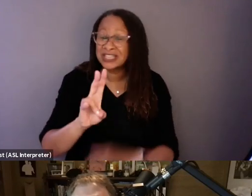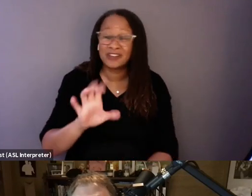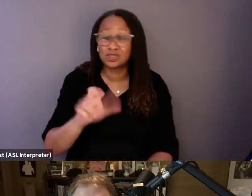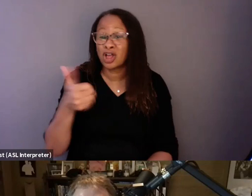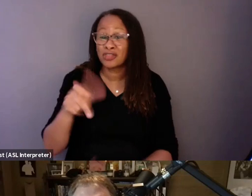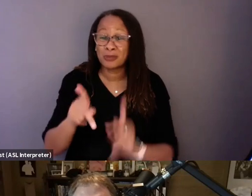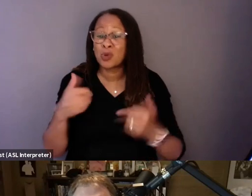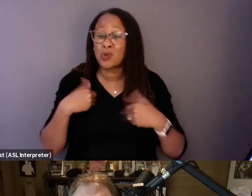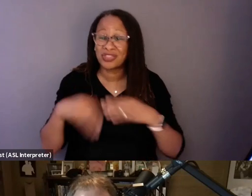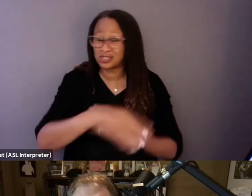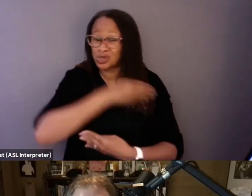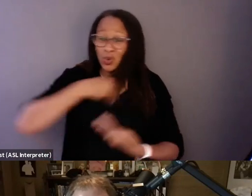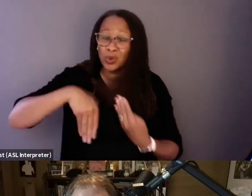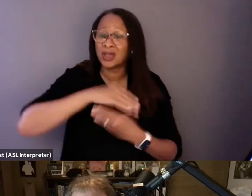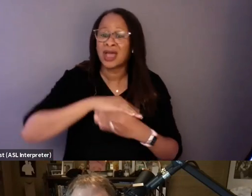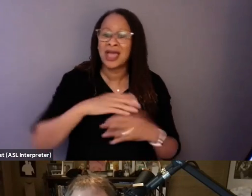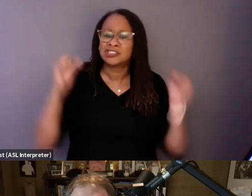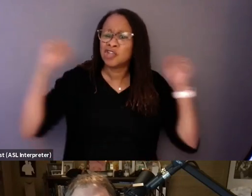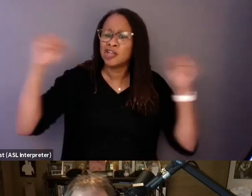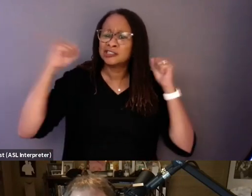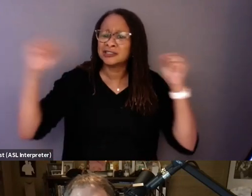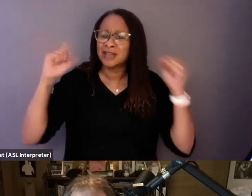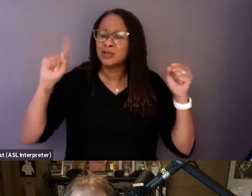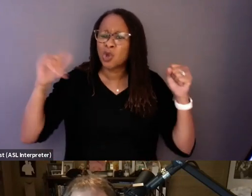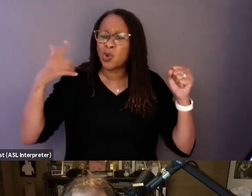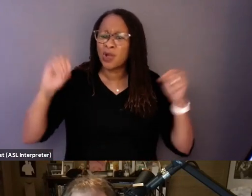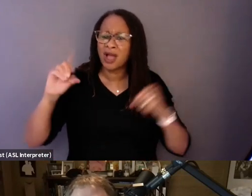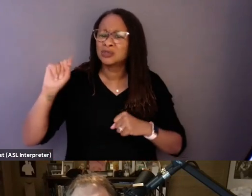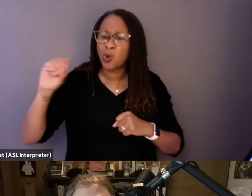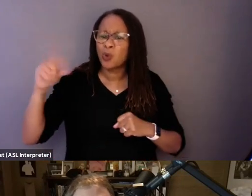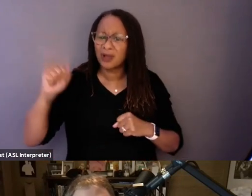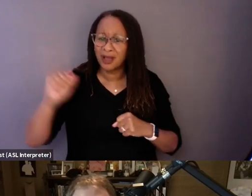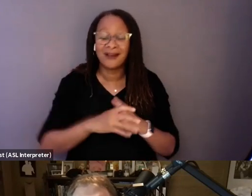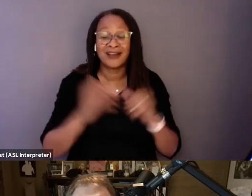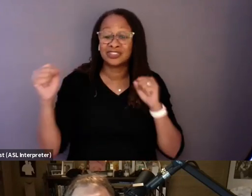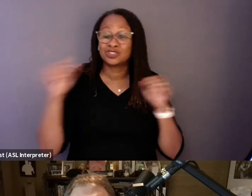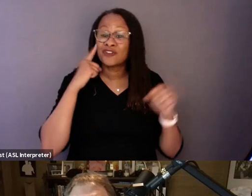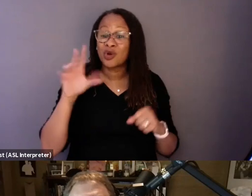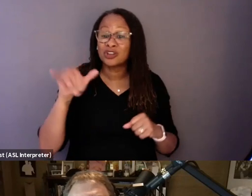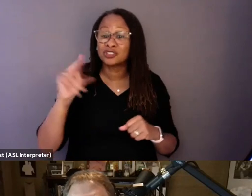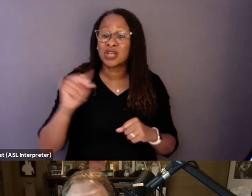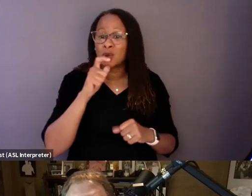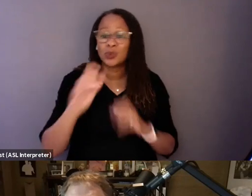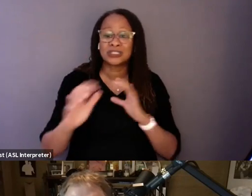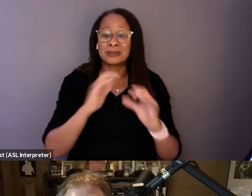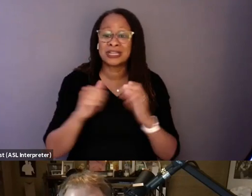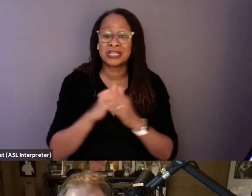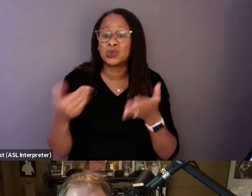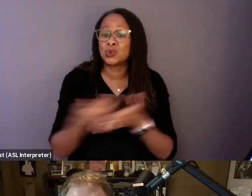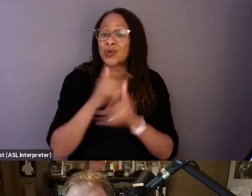and chanting toga, toga and cheering for John who was communicating in a new language, right?